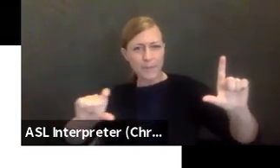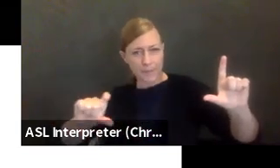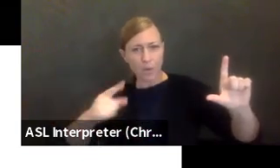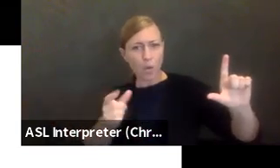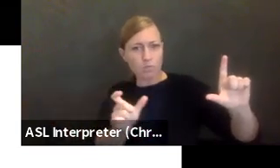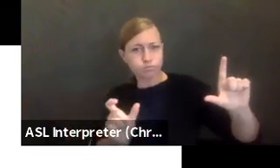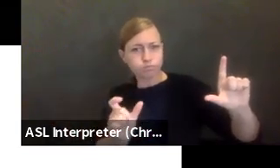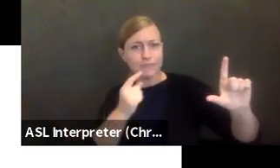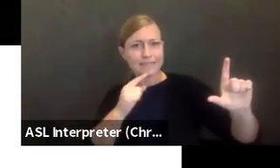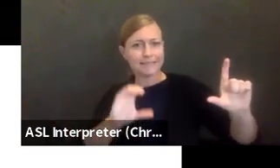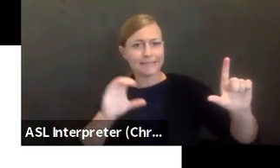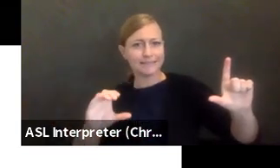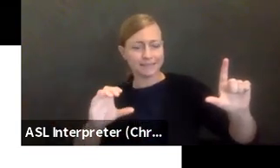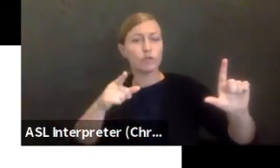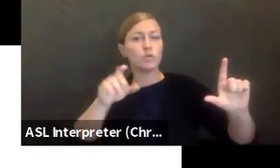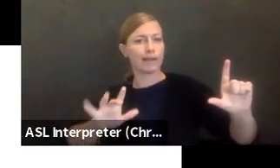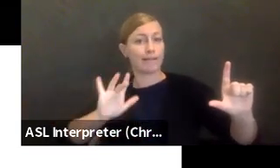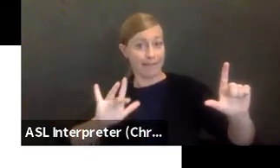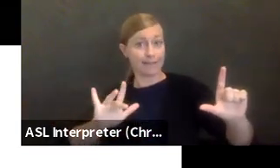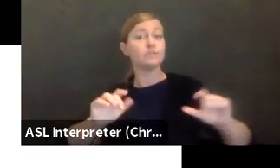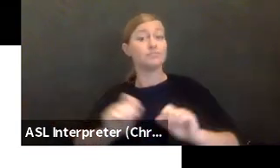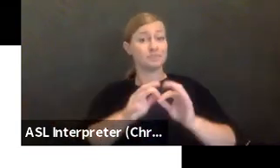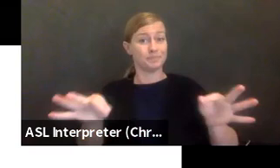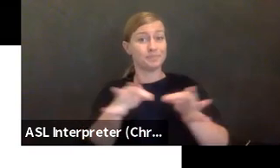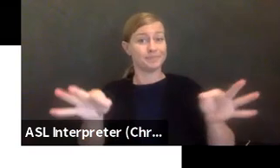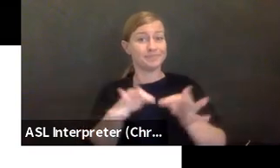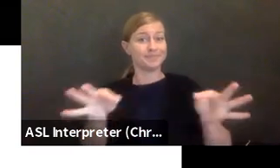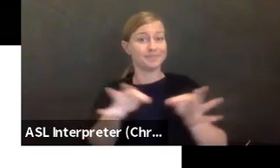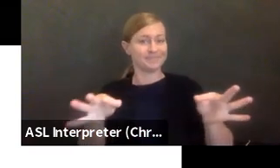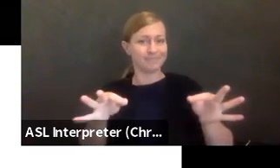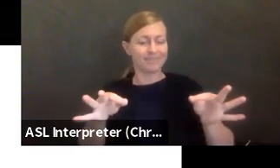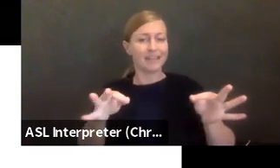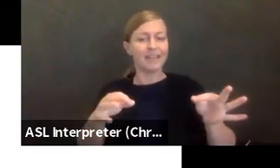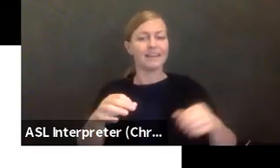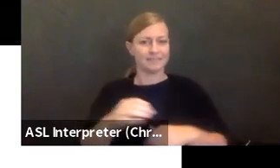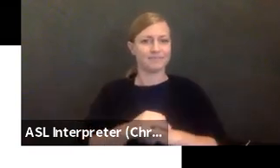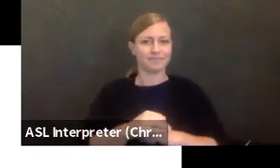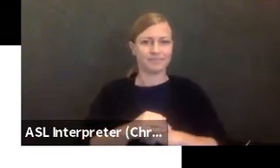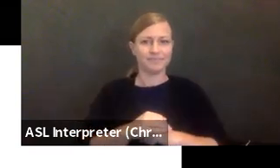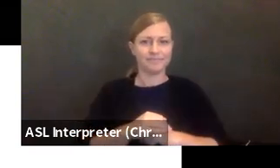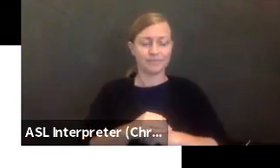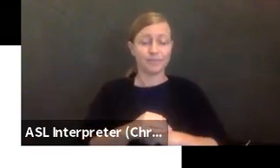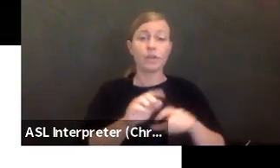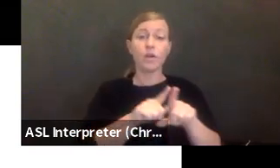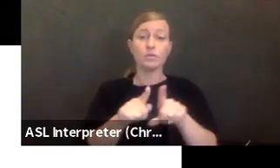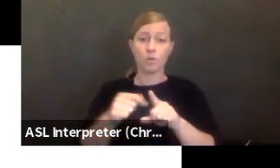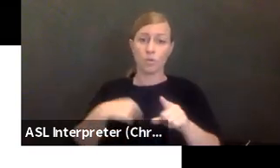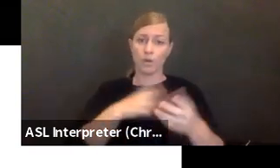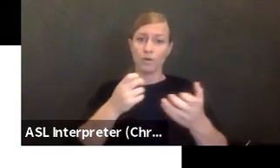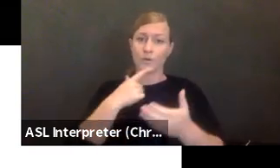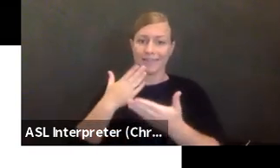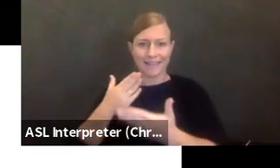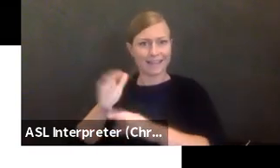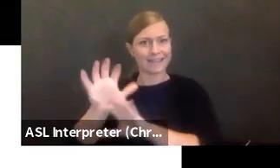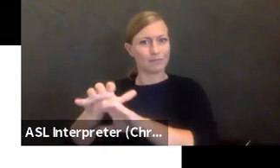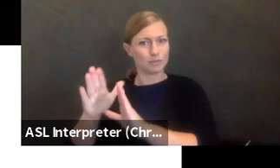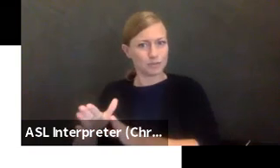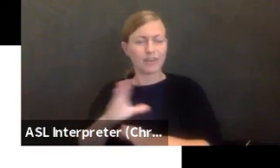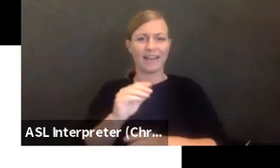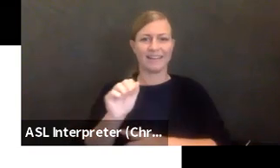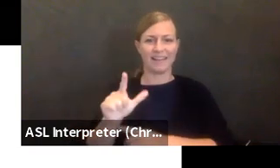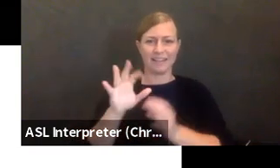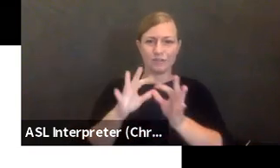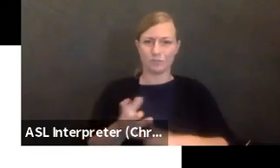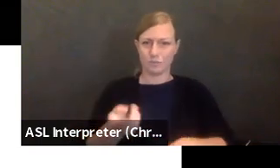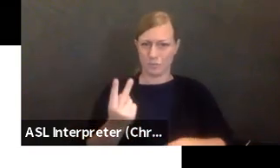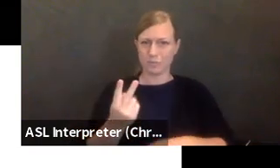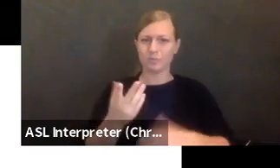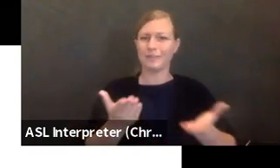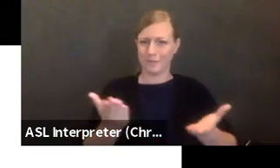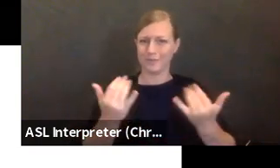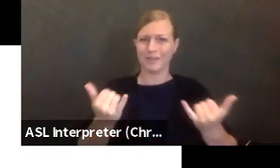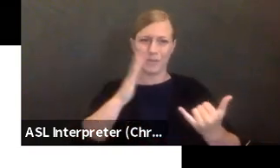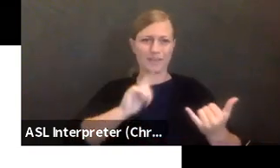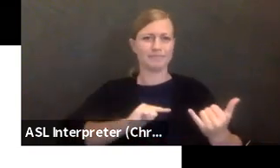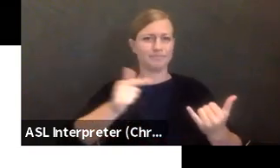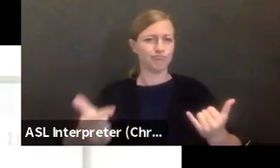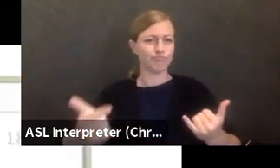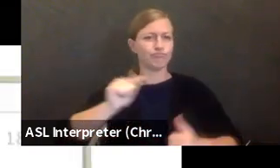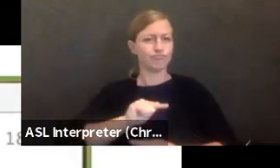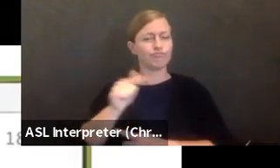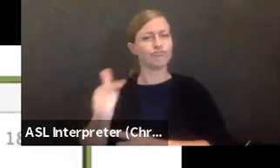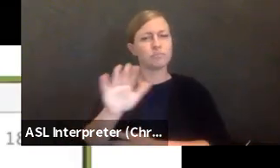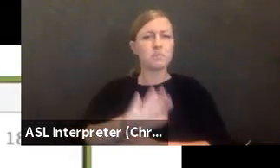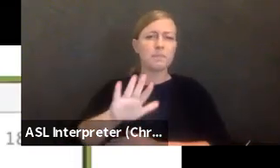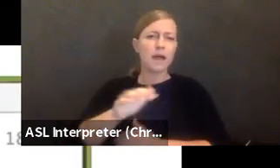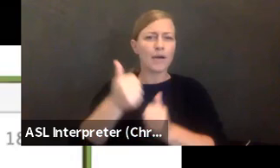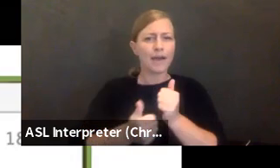so at the bottom of your screen with the black bar